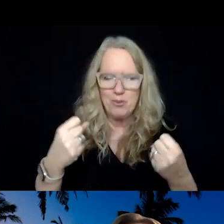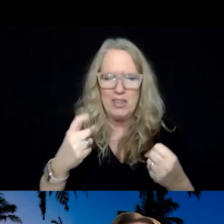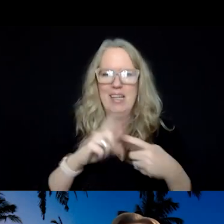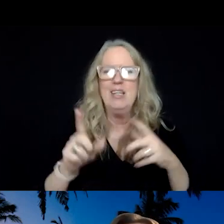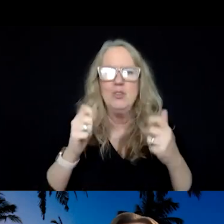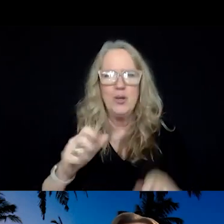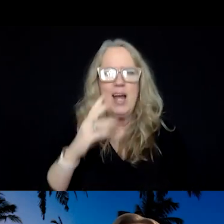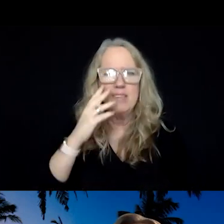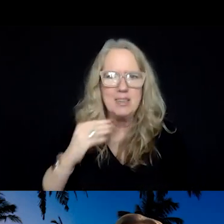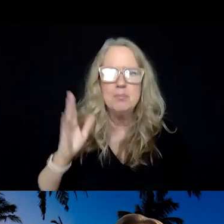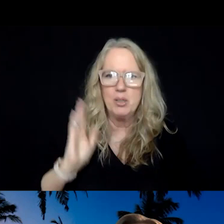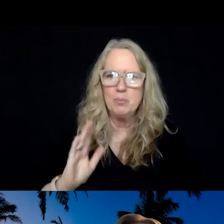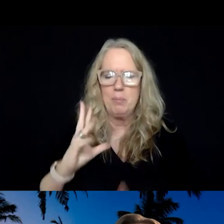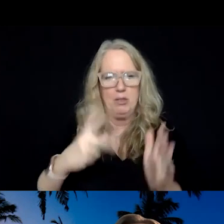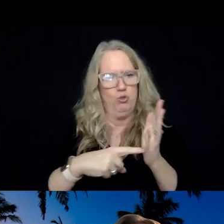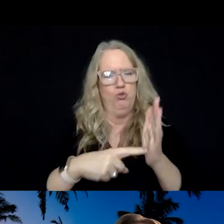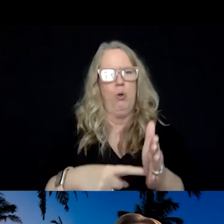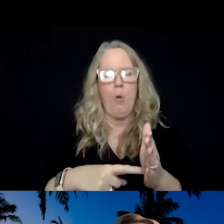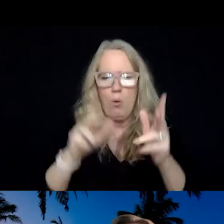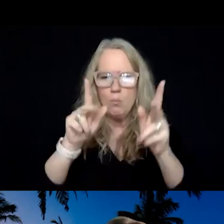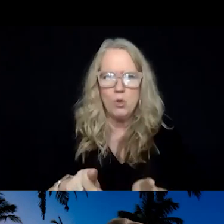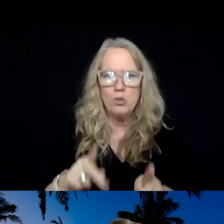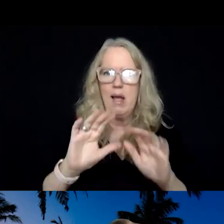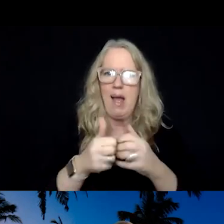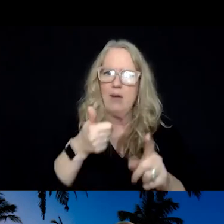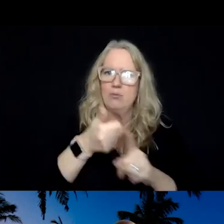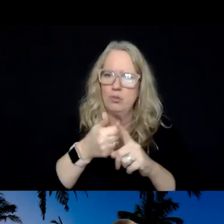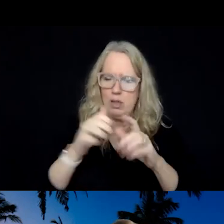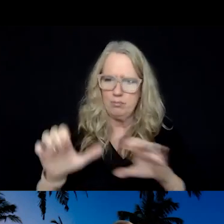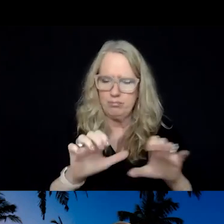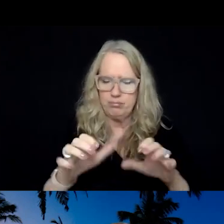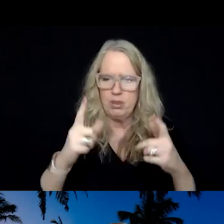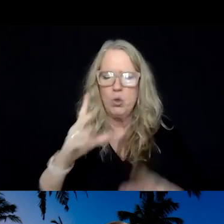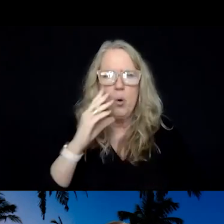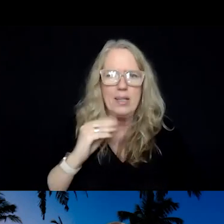PATH AND SHOW HOW YOU DID THAT EXPERIENCING. I HAVE BEEN A PEER